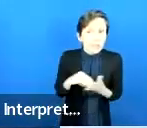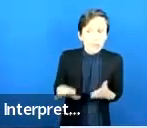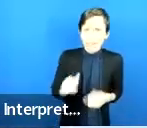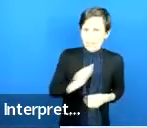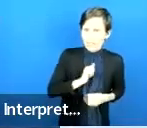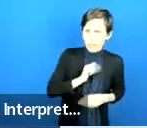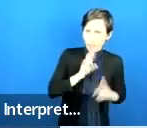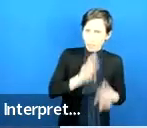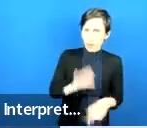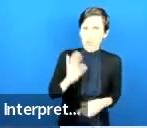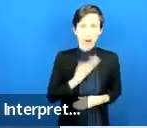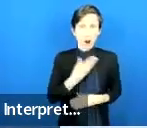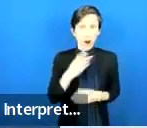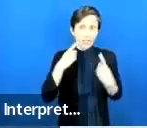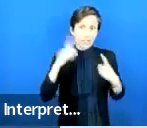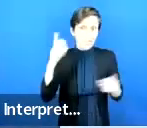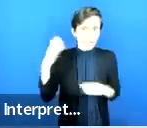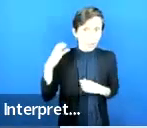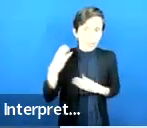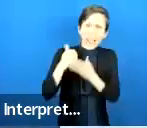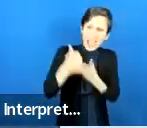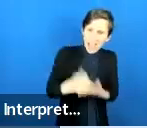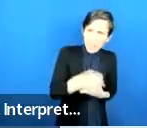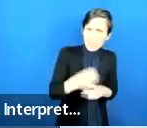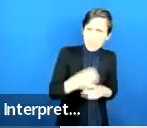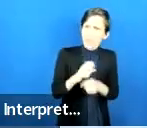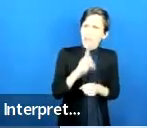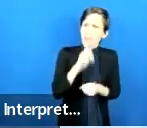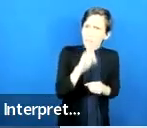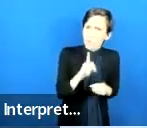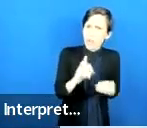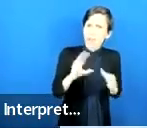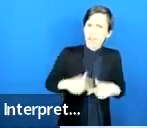that our success coaches helped them make more real life connections to math.